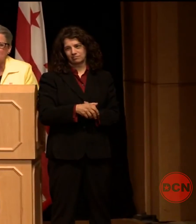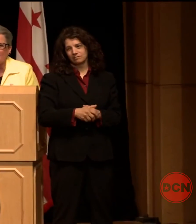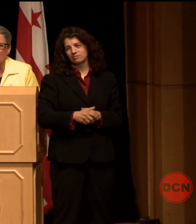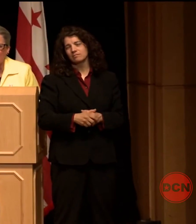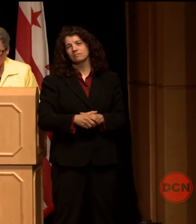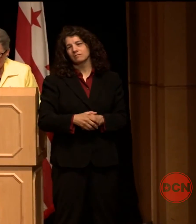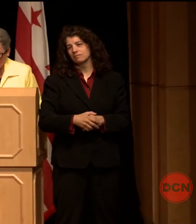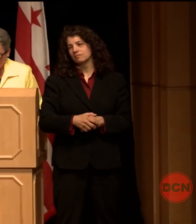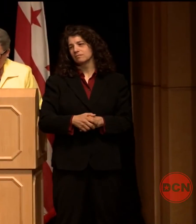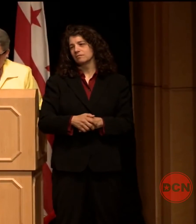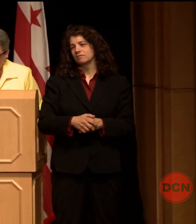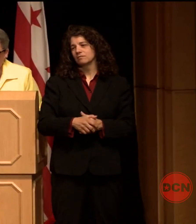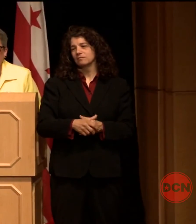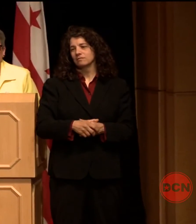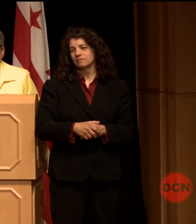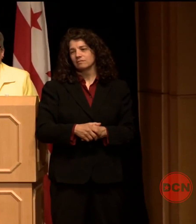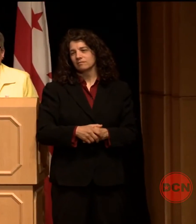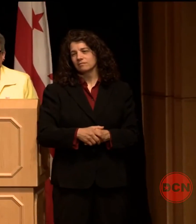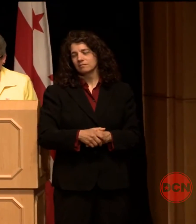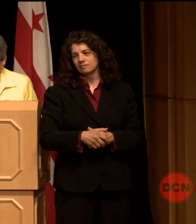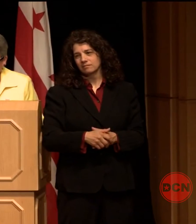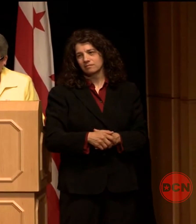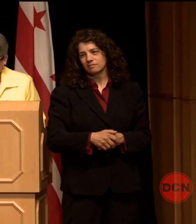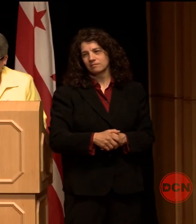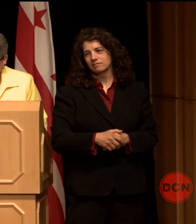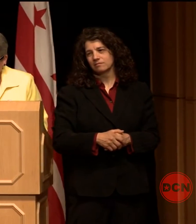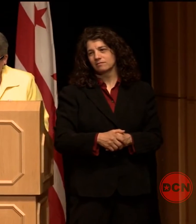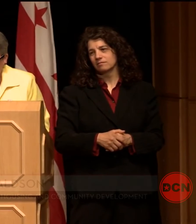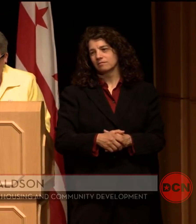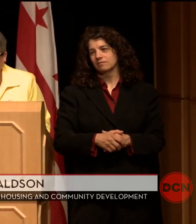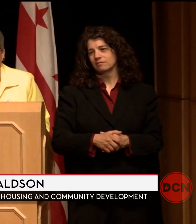EVERY DAY OUR TEAM AT DHCD OF OVER 170 EMPLOYEES FOLLOWS THE